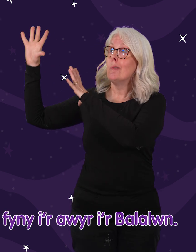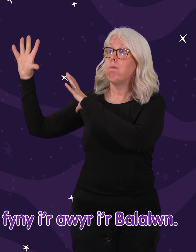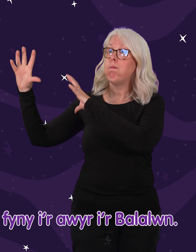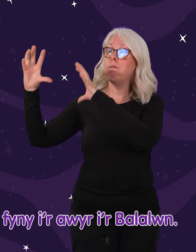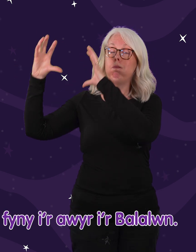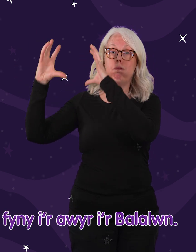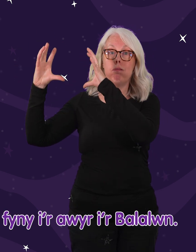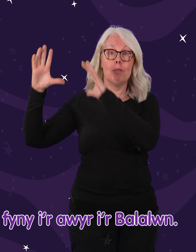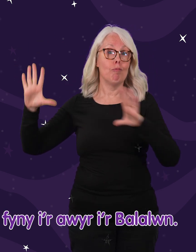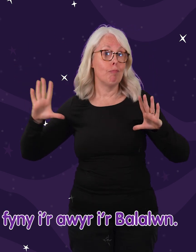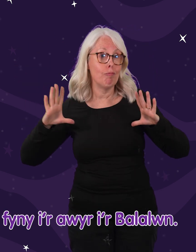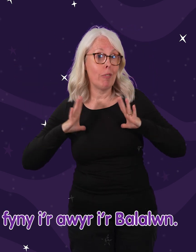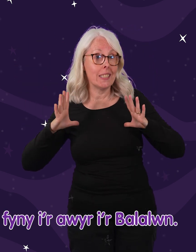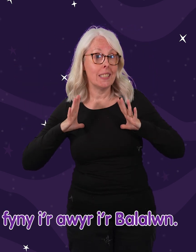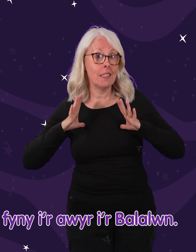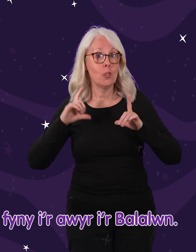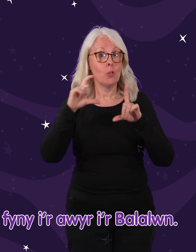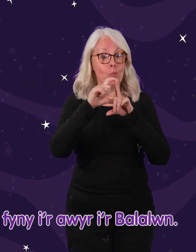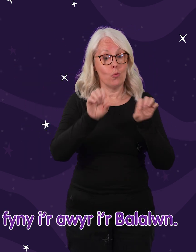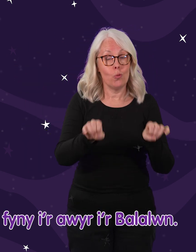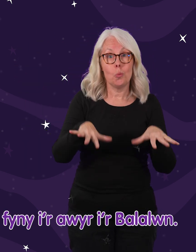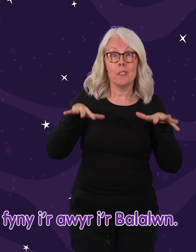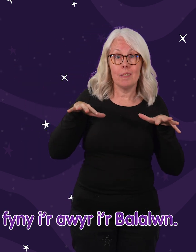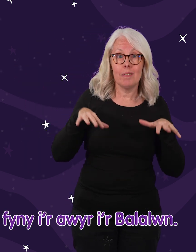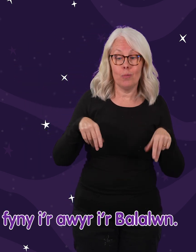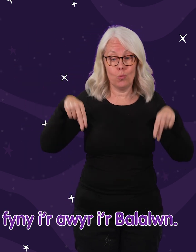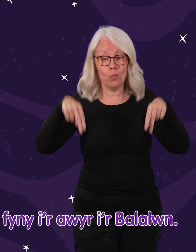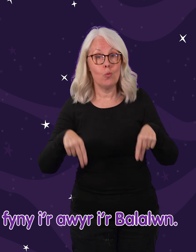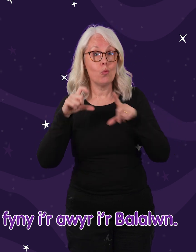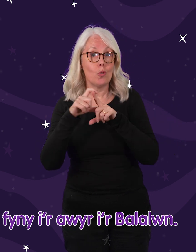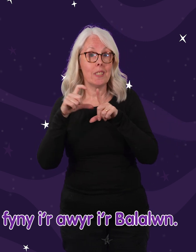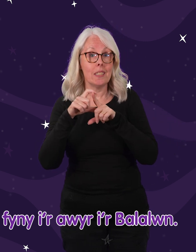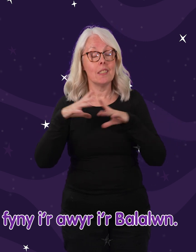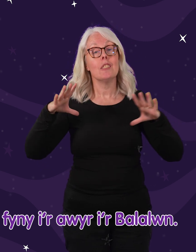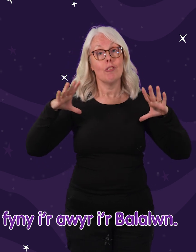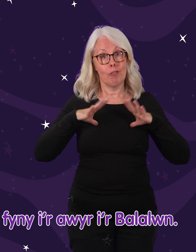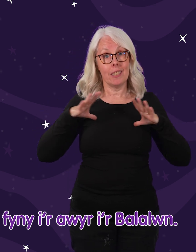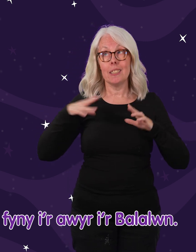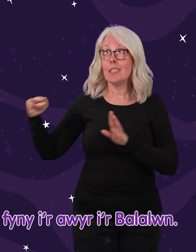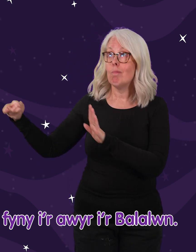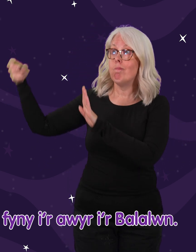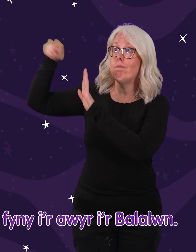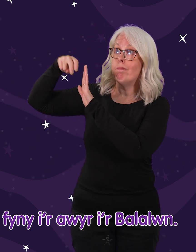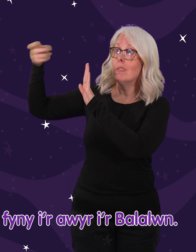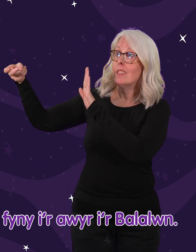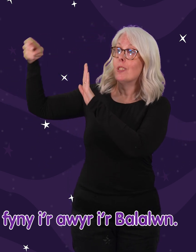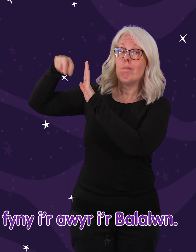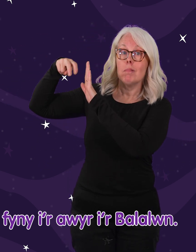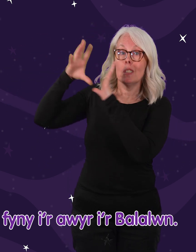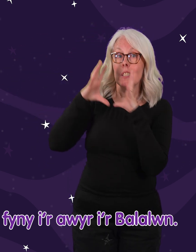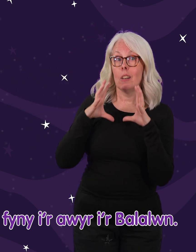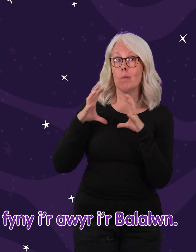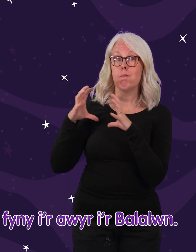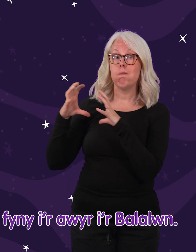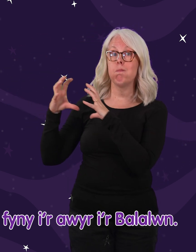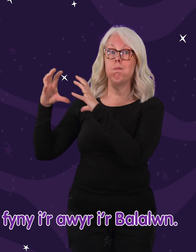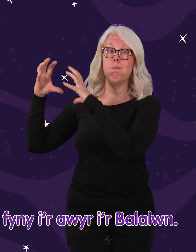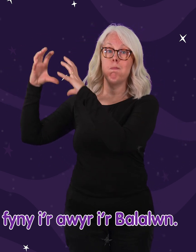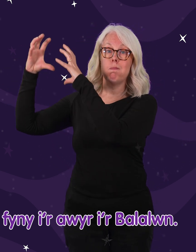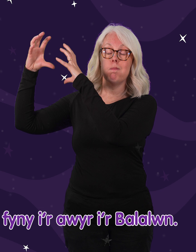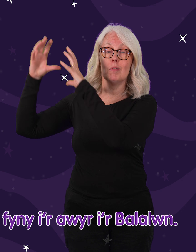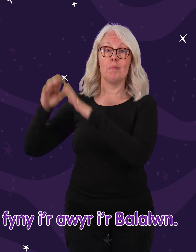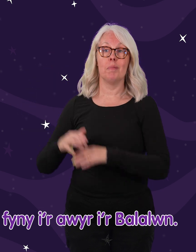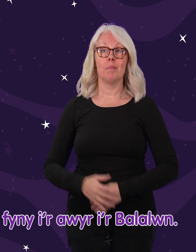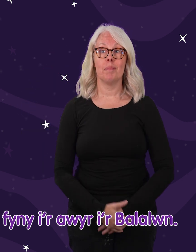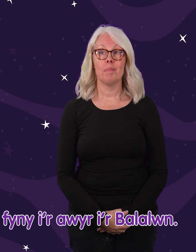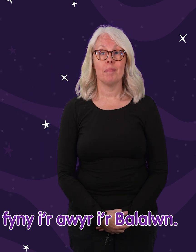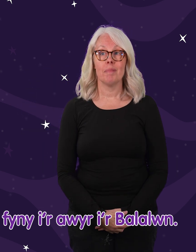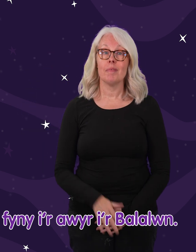Dewin and Doti go up into the sky to the Balaloon.